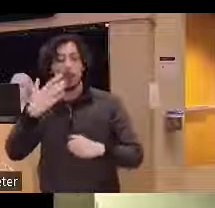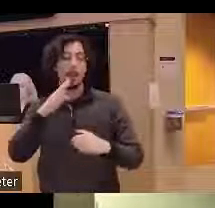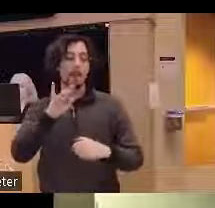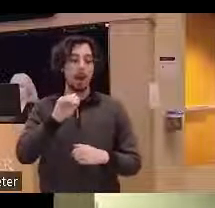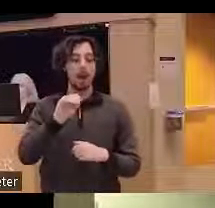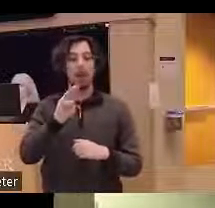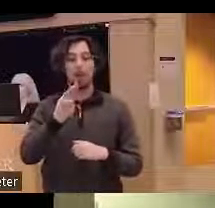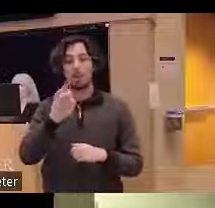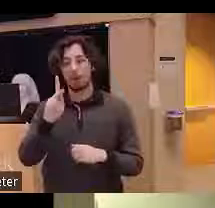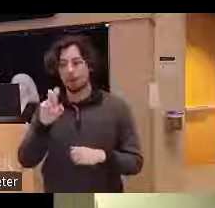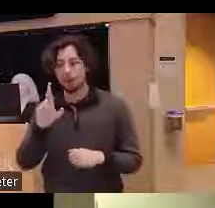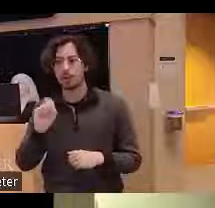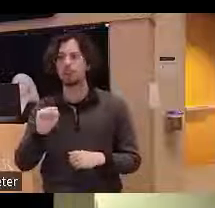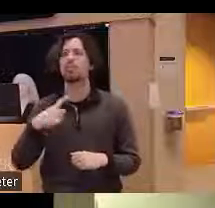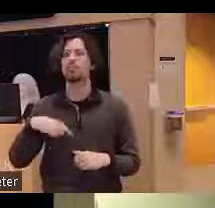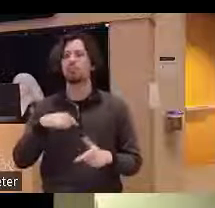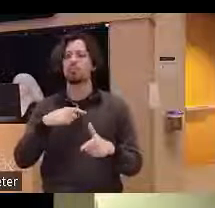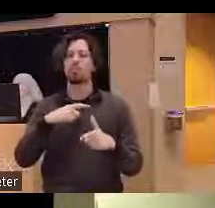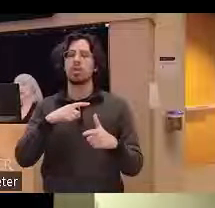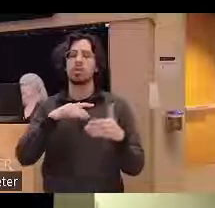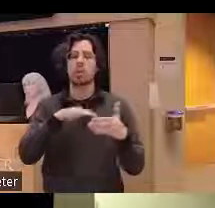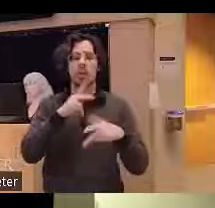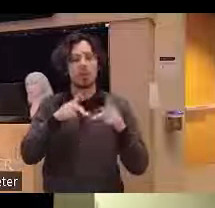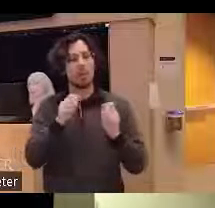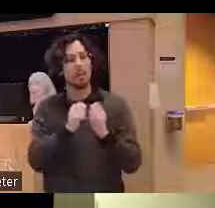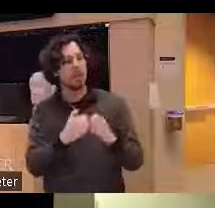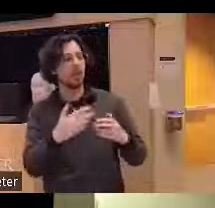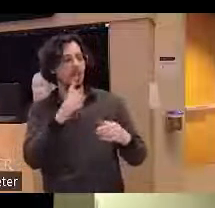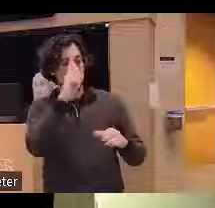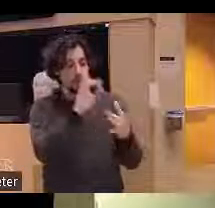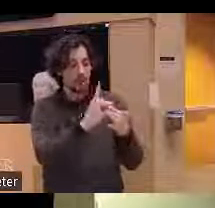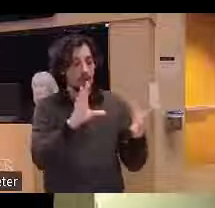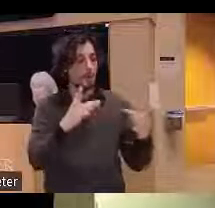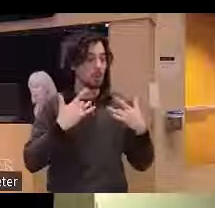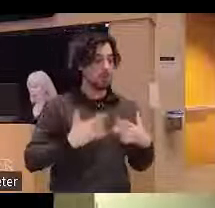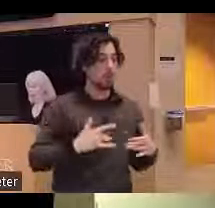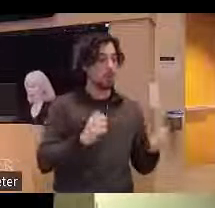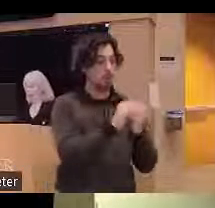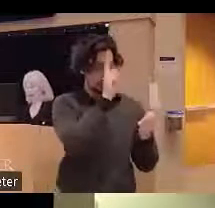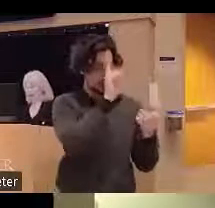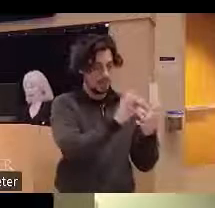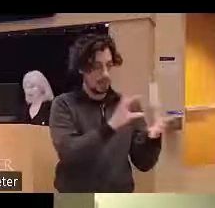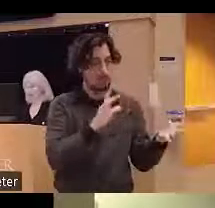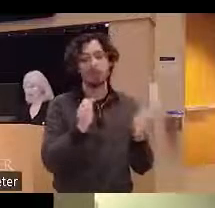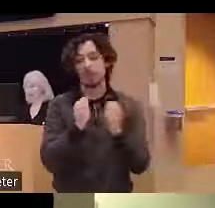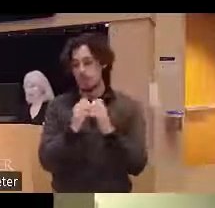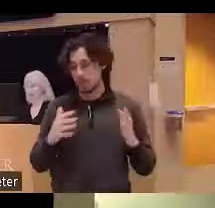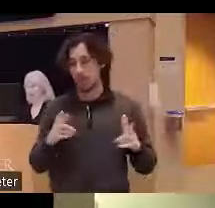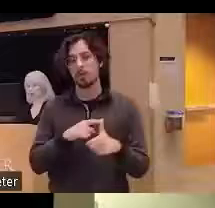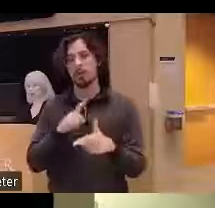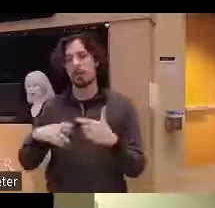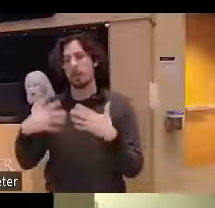studied people with psychosis depression with and without psychosis um and healthy controls